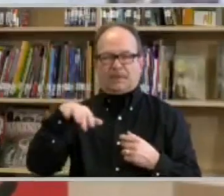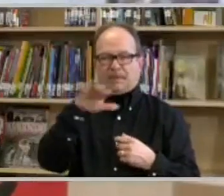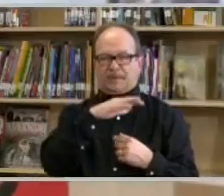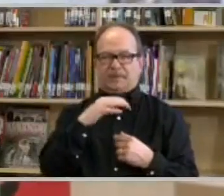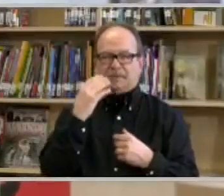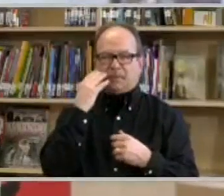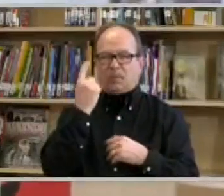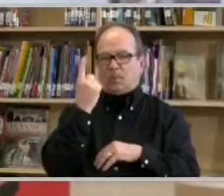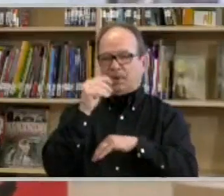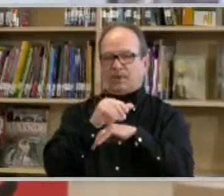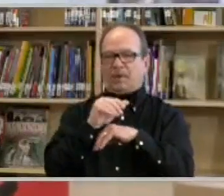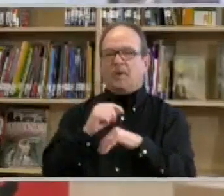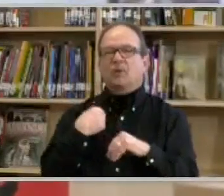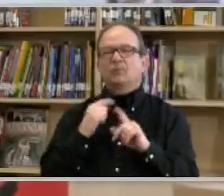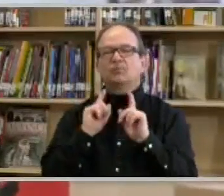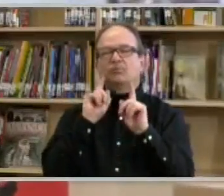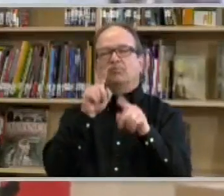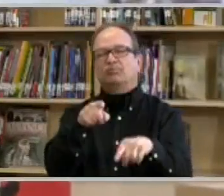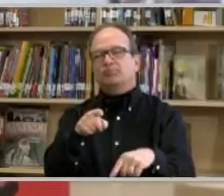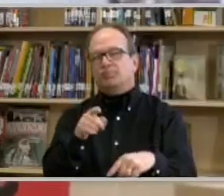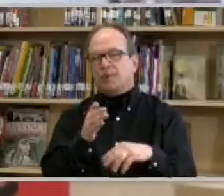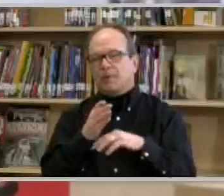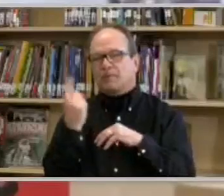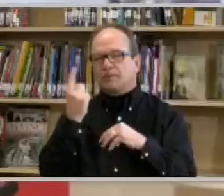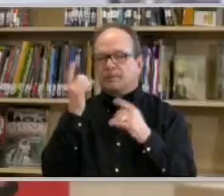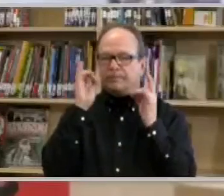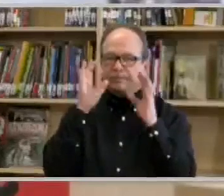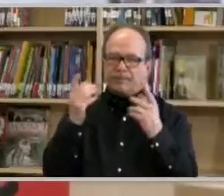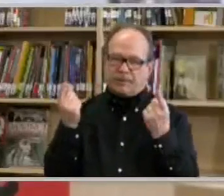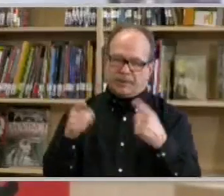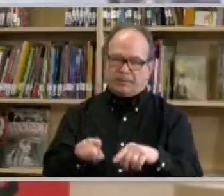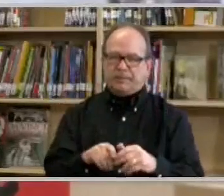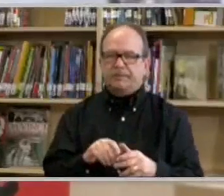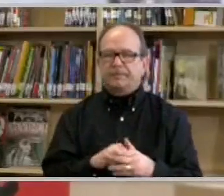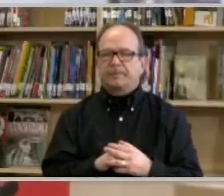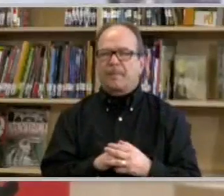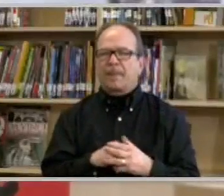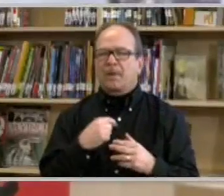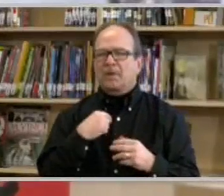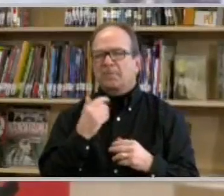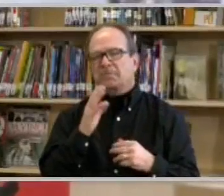COMMISSIONER, I KNEW A LOT OF THE KIDS AND A LOT OF THE ISSUES. I WAS THERE ONE NIGHT AFTER A